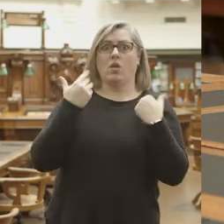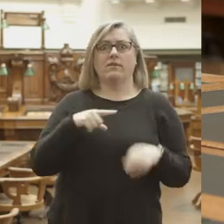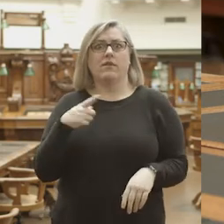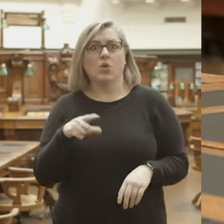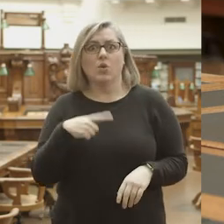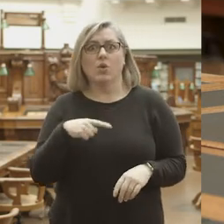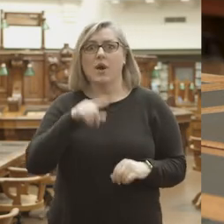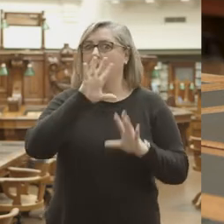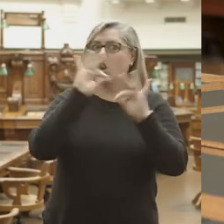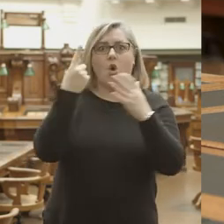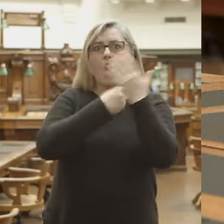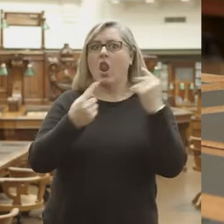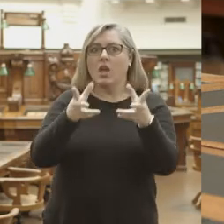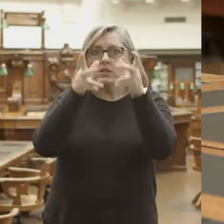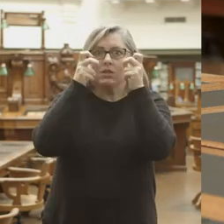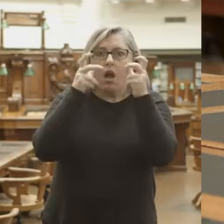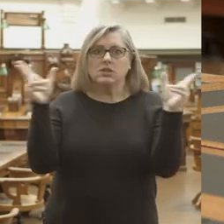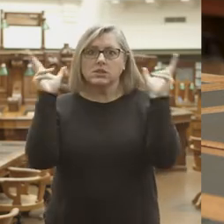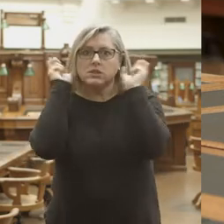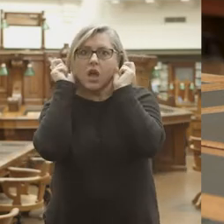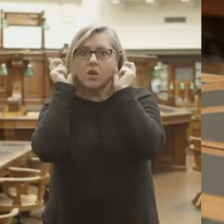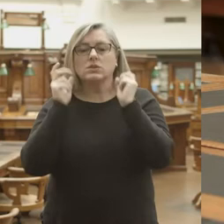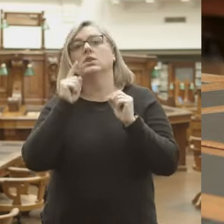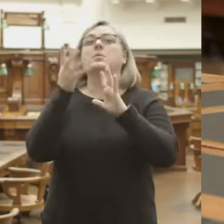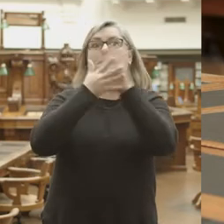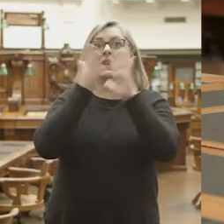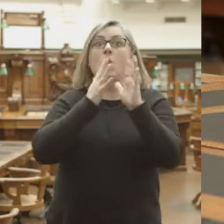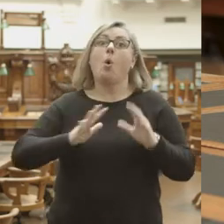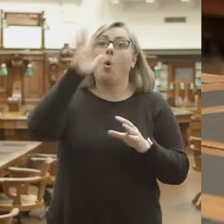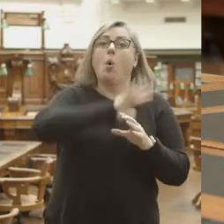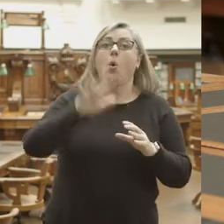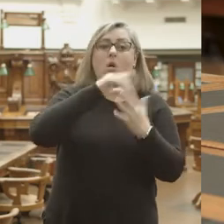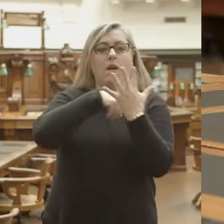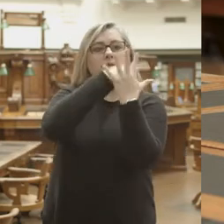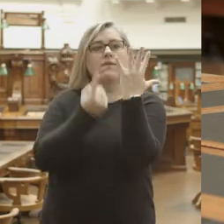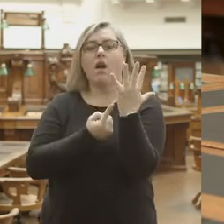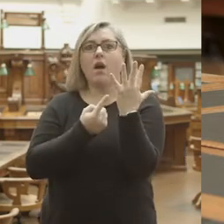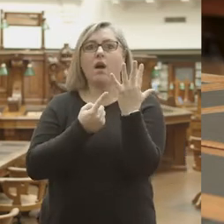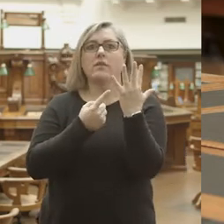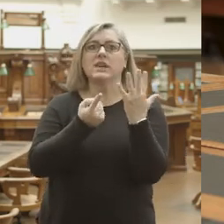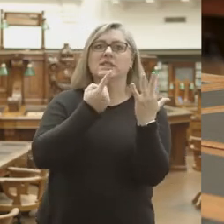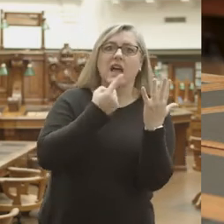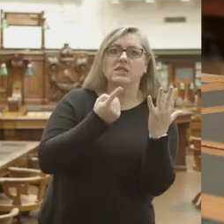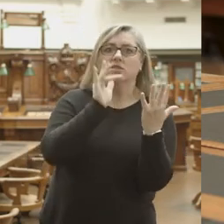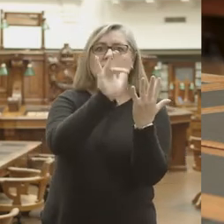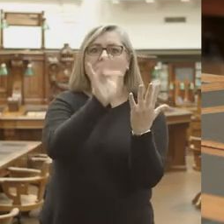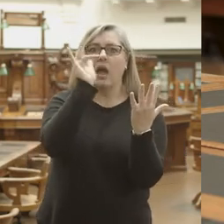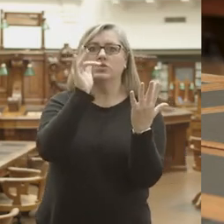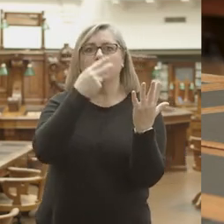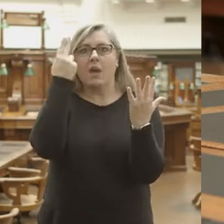sight and sound it works with all of our senses. For example watch this, I'm going to pick up